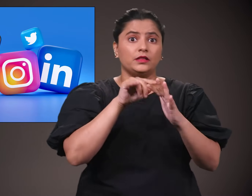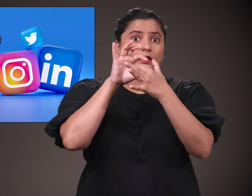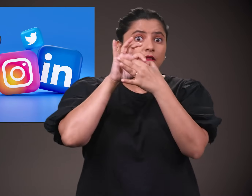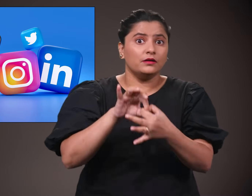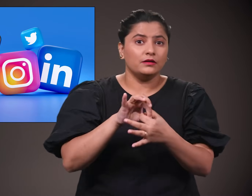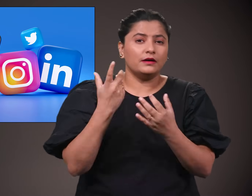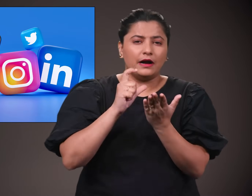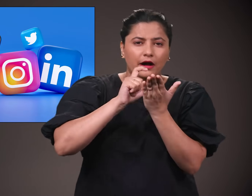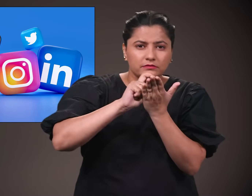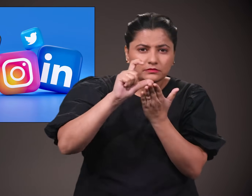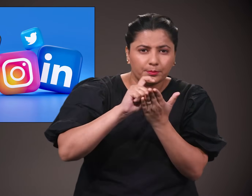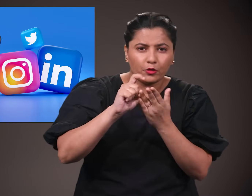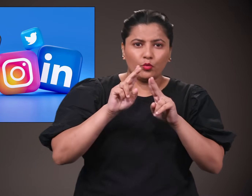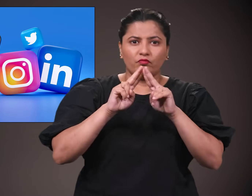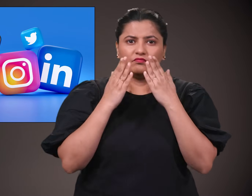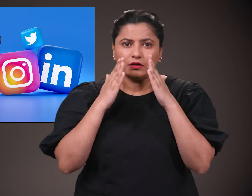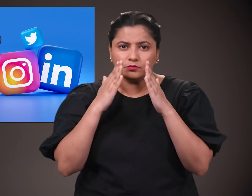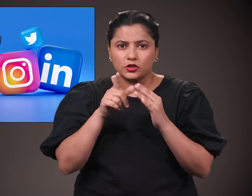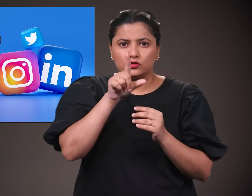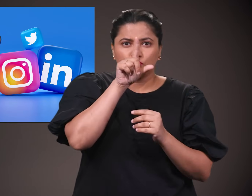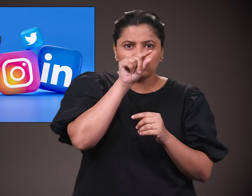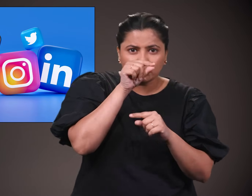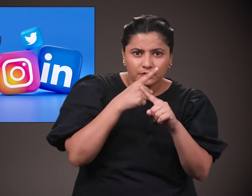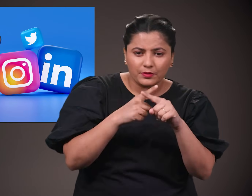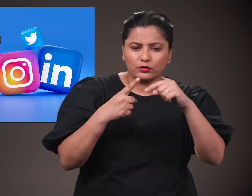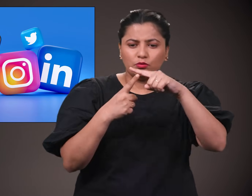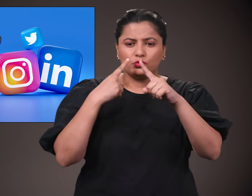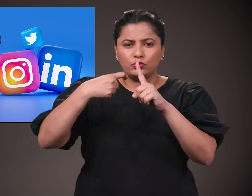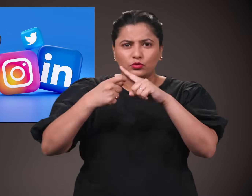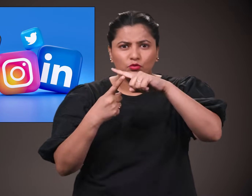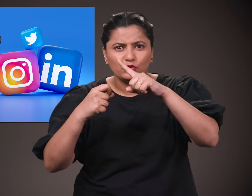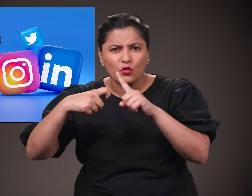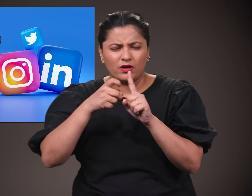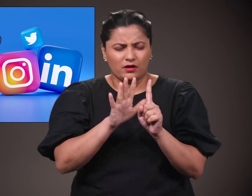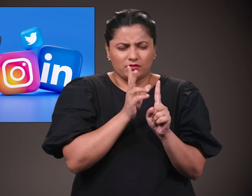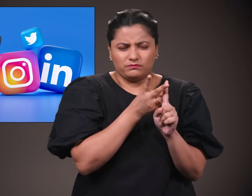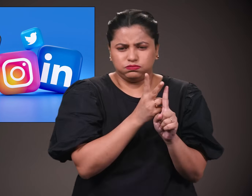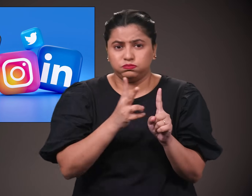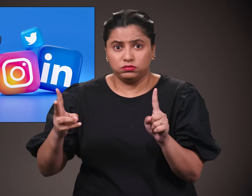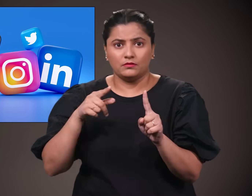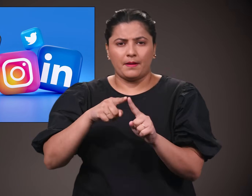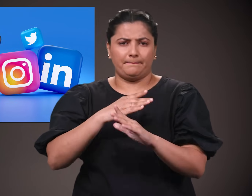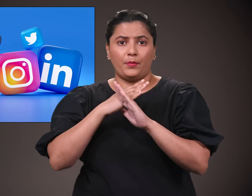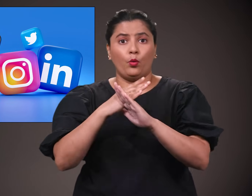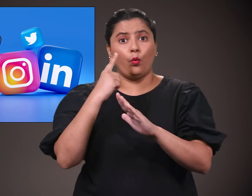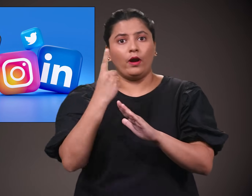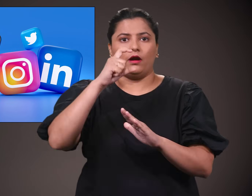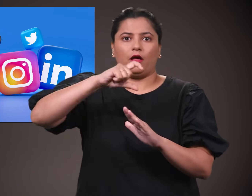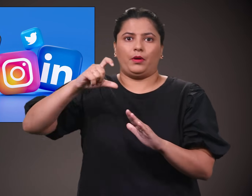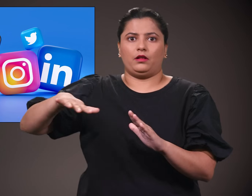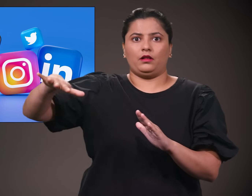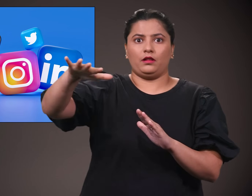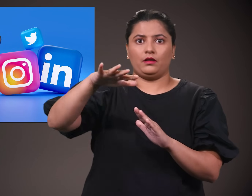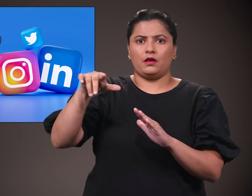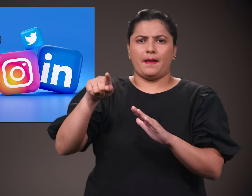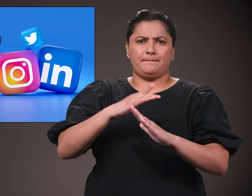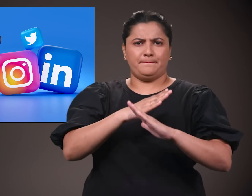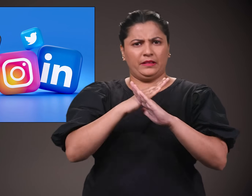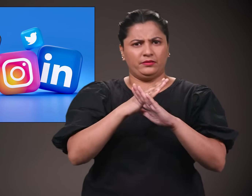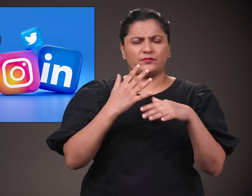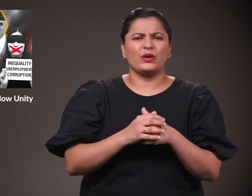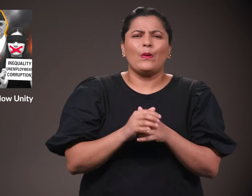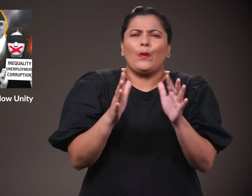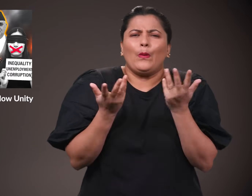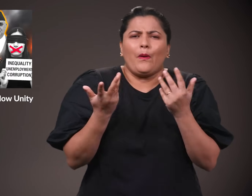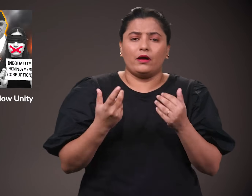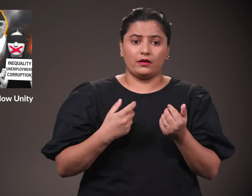Platforms like Instagram, Facebook, X (formerly Twitter) were banned in Nepal. Why did this happen?